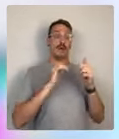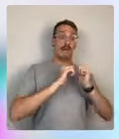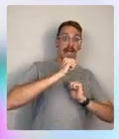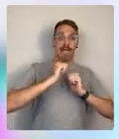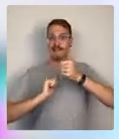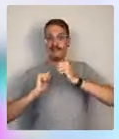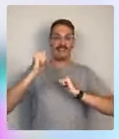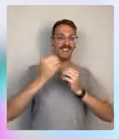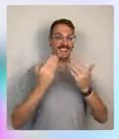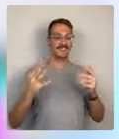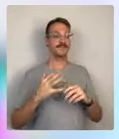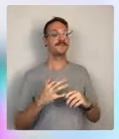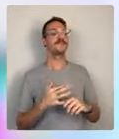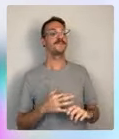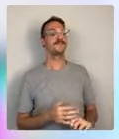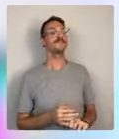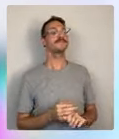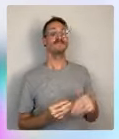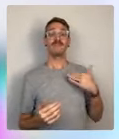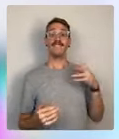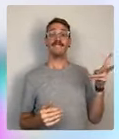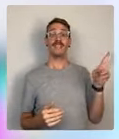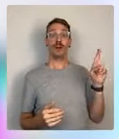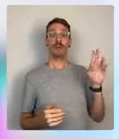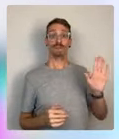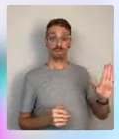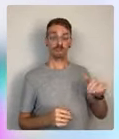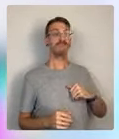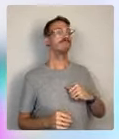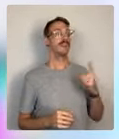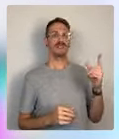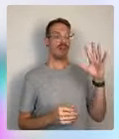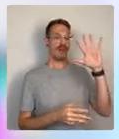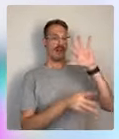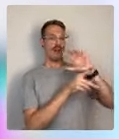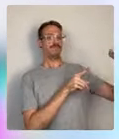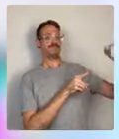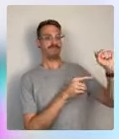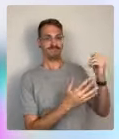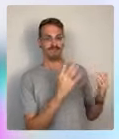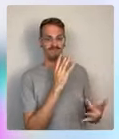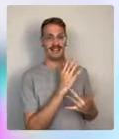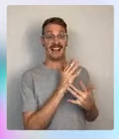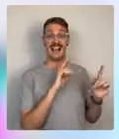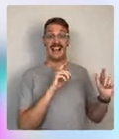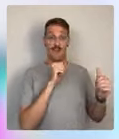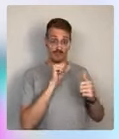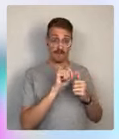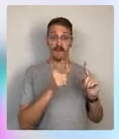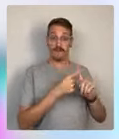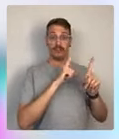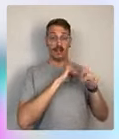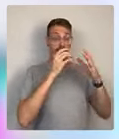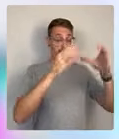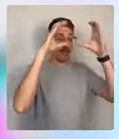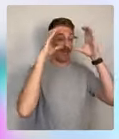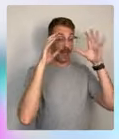There are two competing forces. You've got VR, which is an incredible technology. I remember the first time I put on a VR headset,